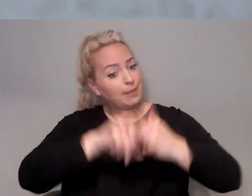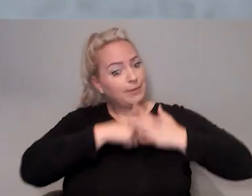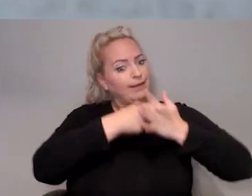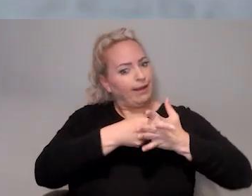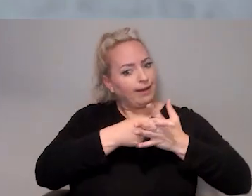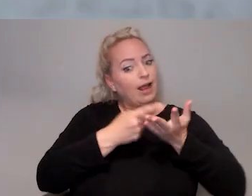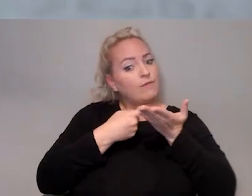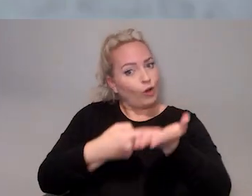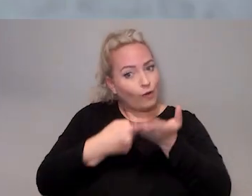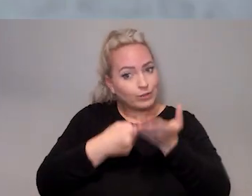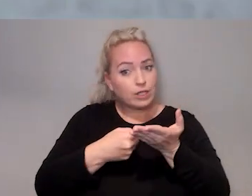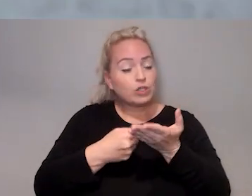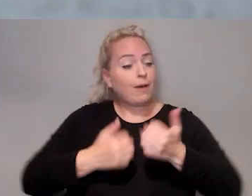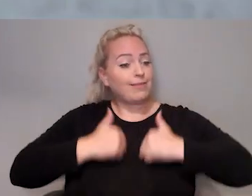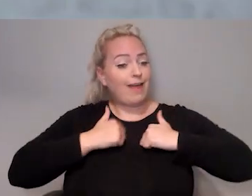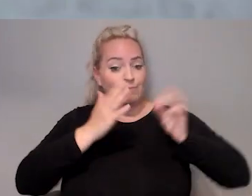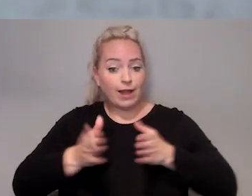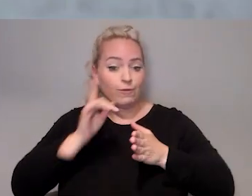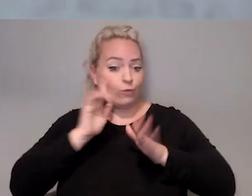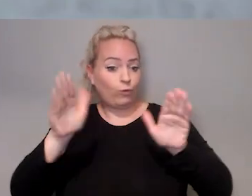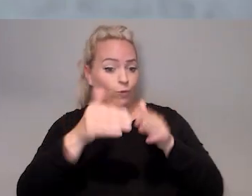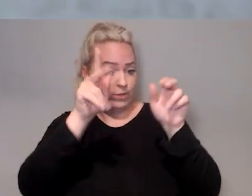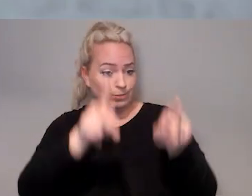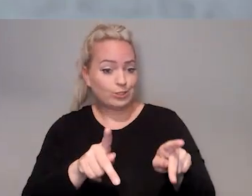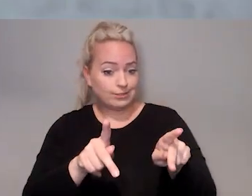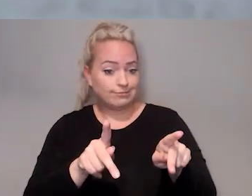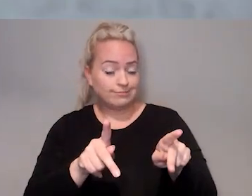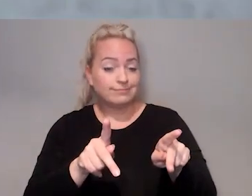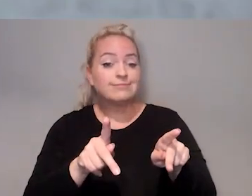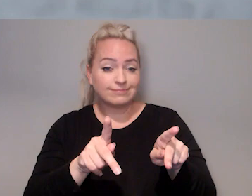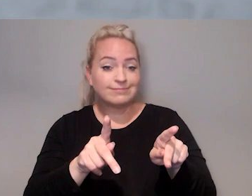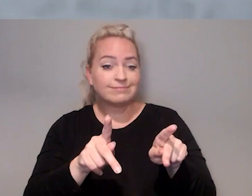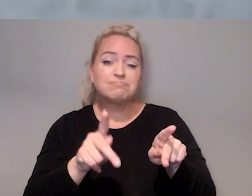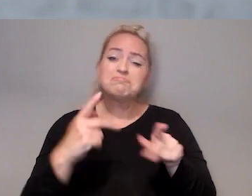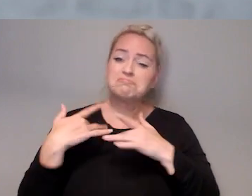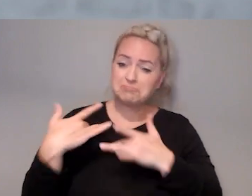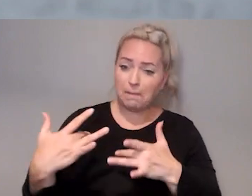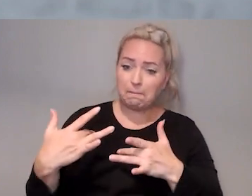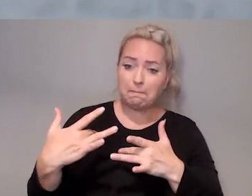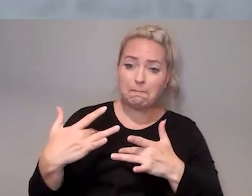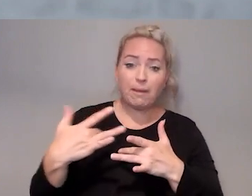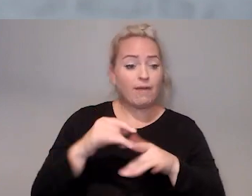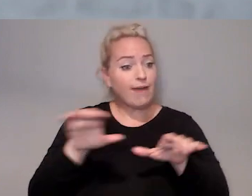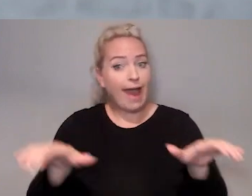a conversation about life planning for the focus person while there will typically be action items